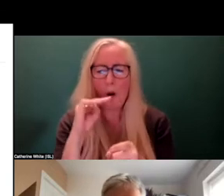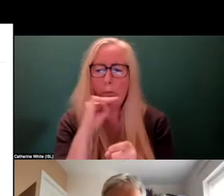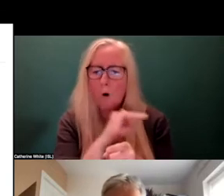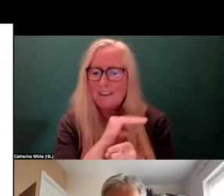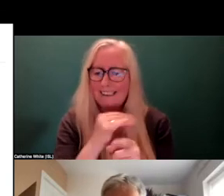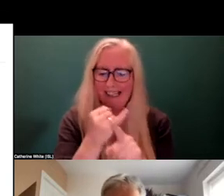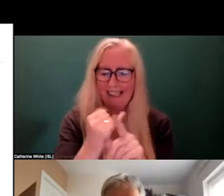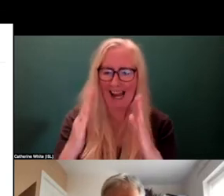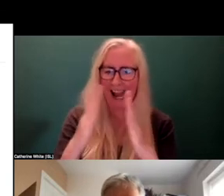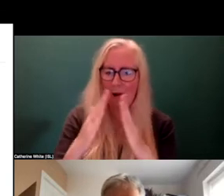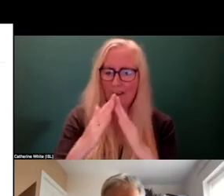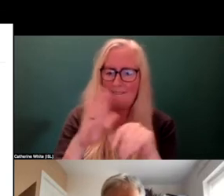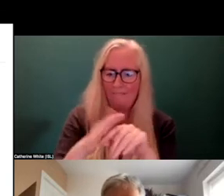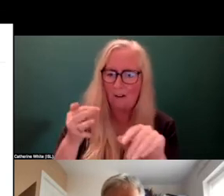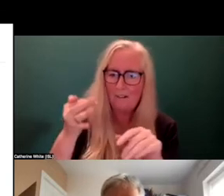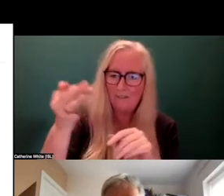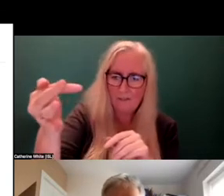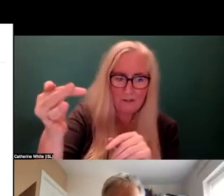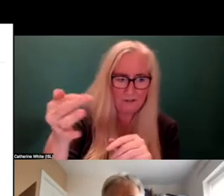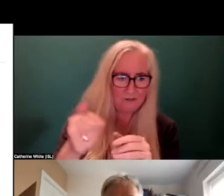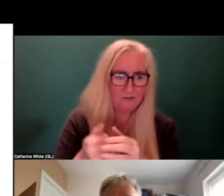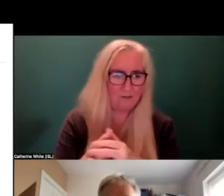being important in our housing going forward.